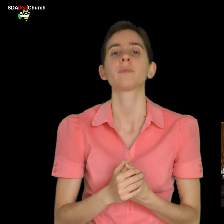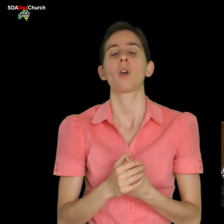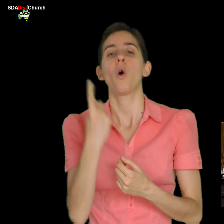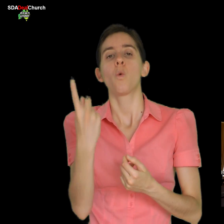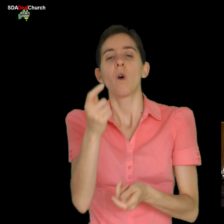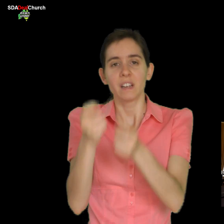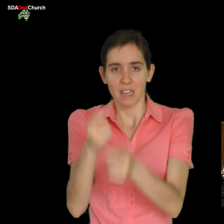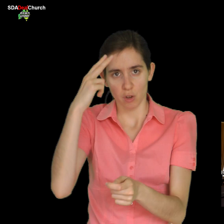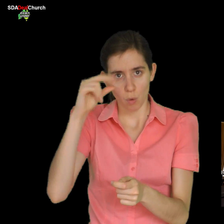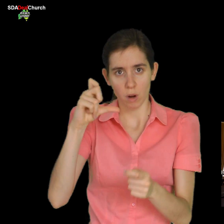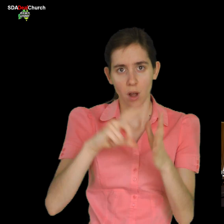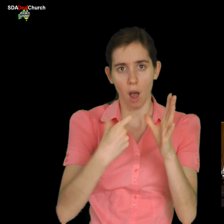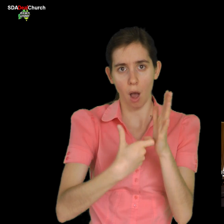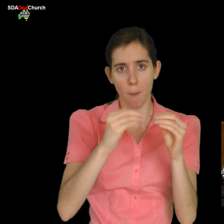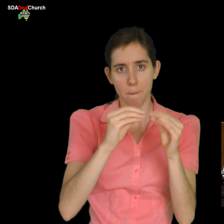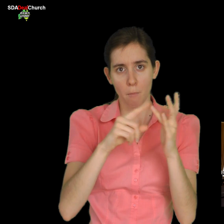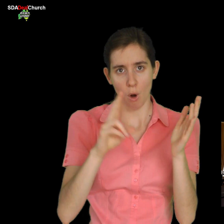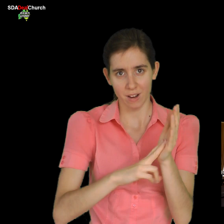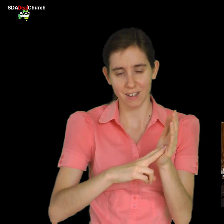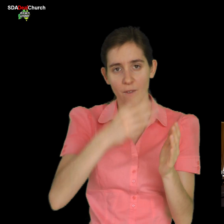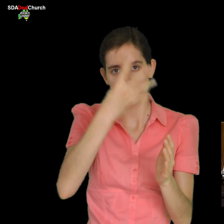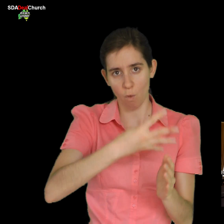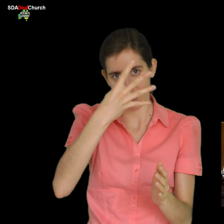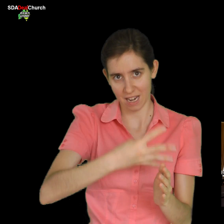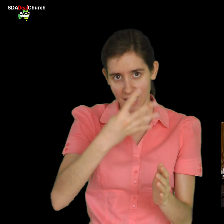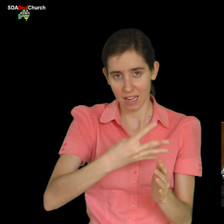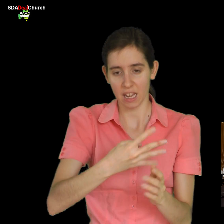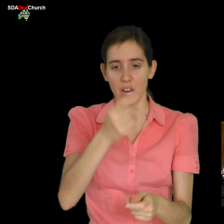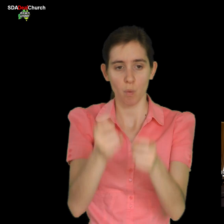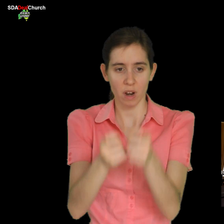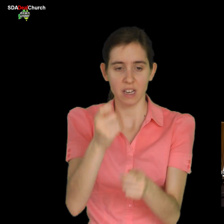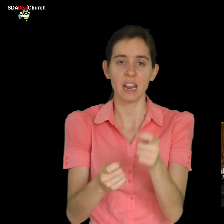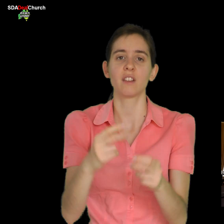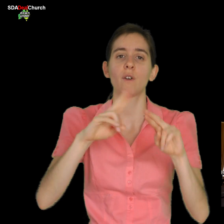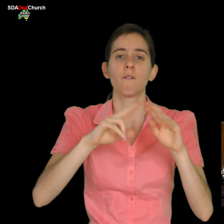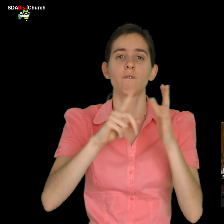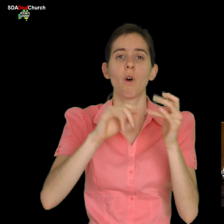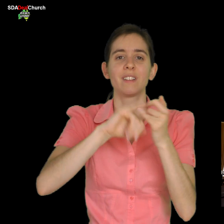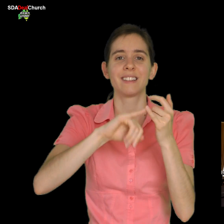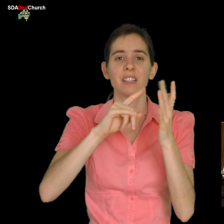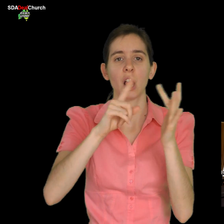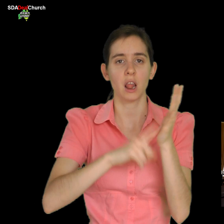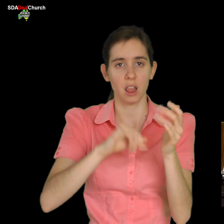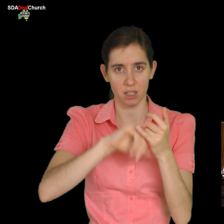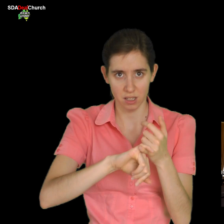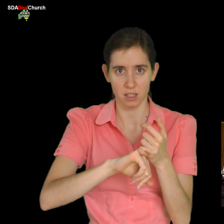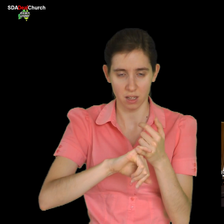dates the fossils rather than dating the rocks surrounding them, appears to be the